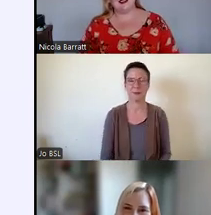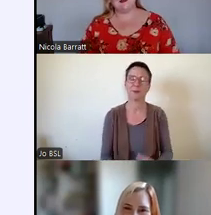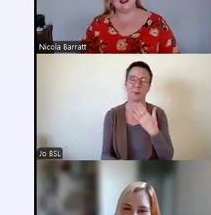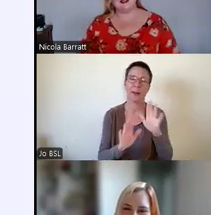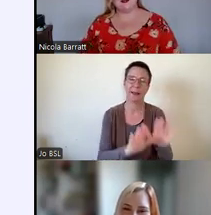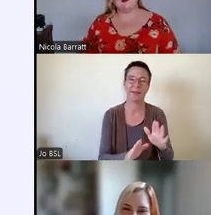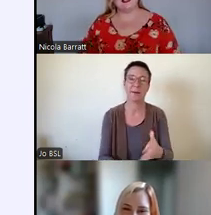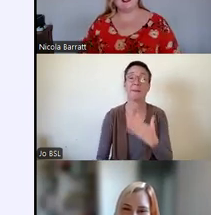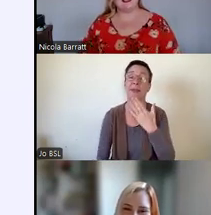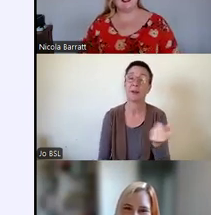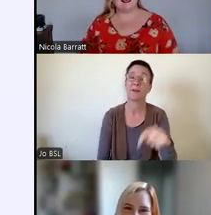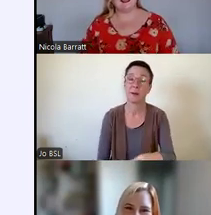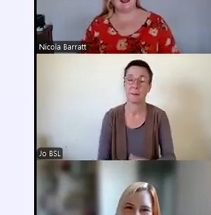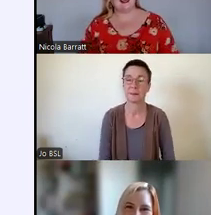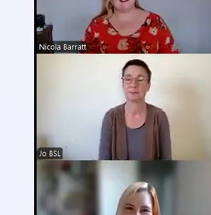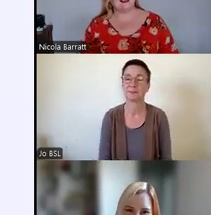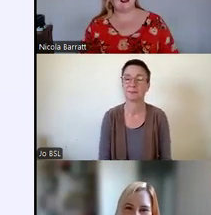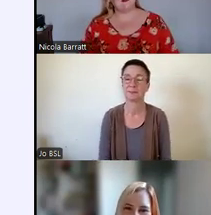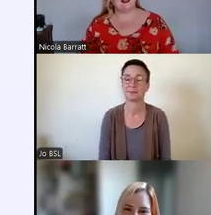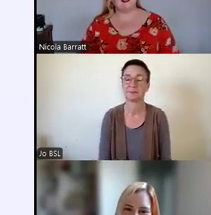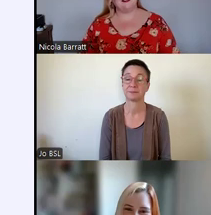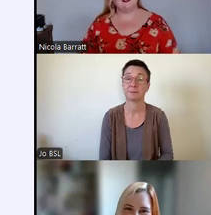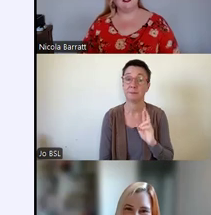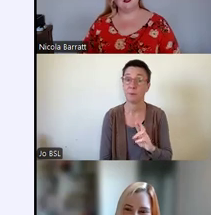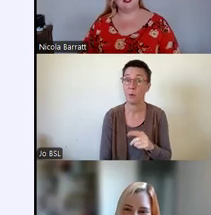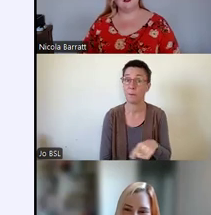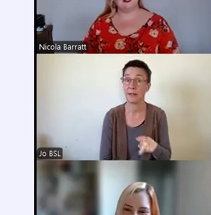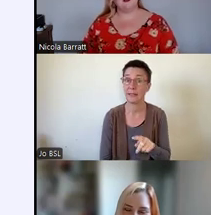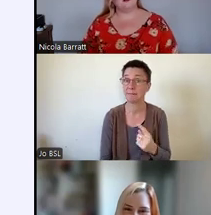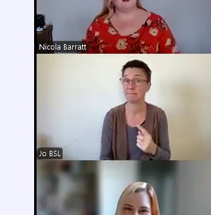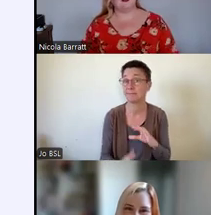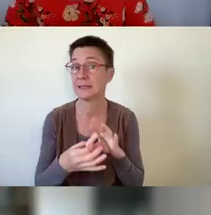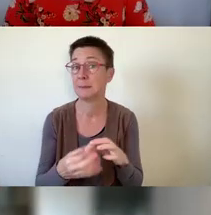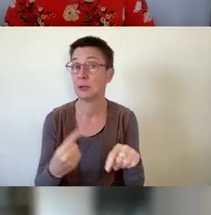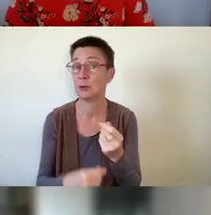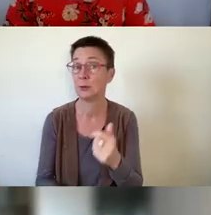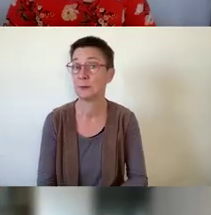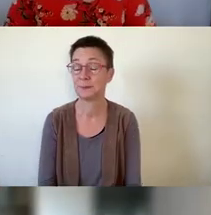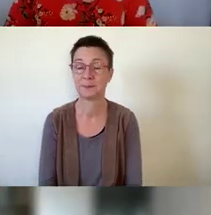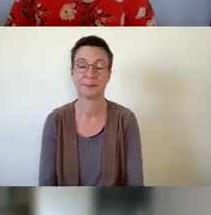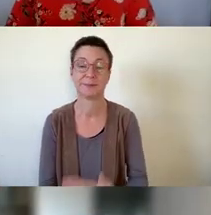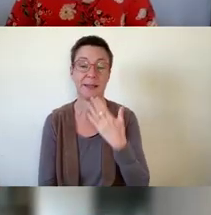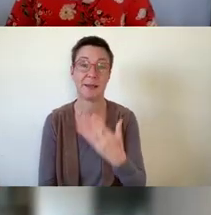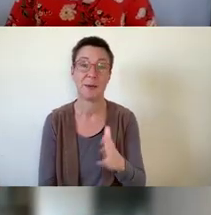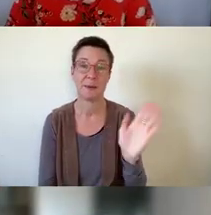Thanks for coming, like I say, and hopefully, speak to you soon. Thank you. -Bye.